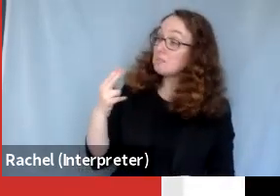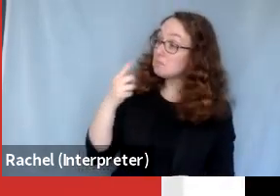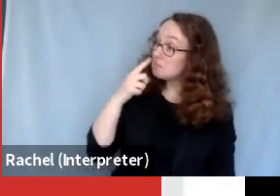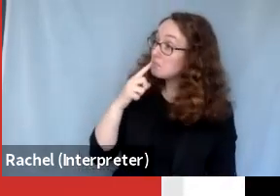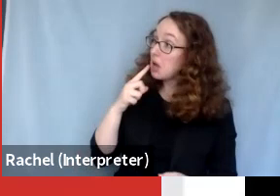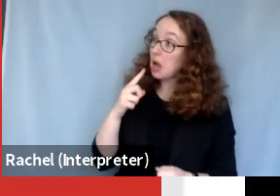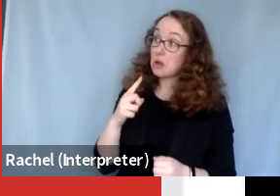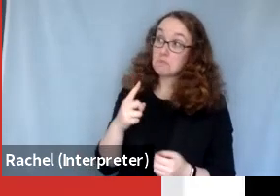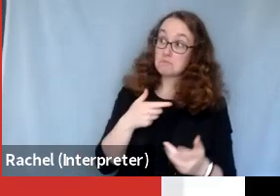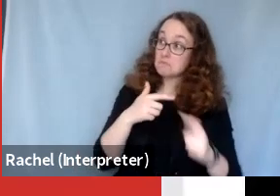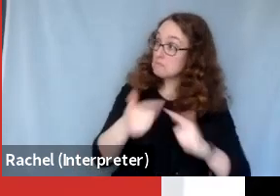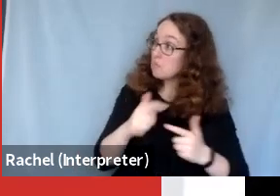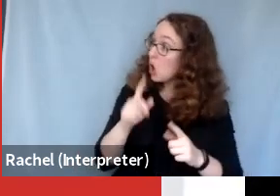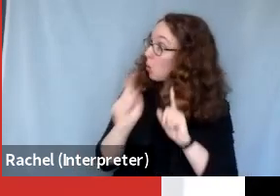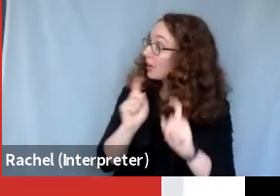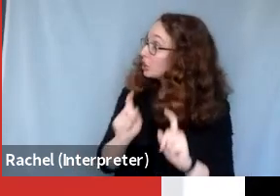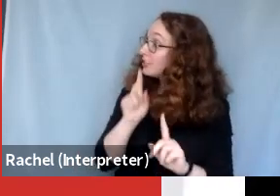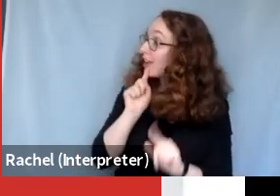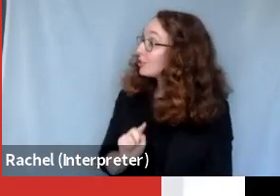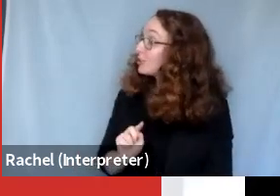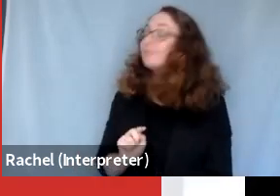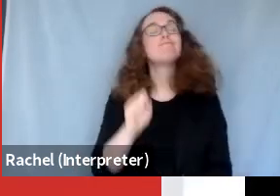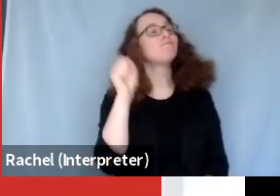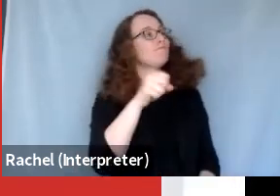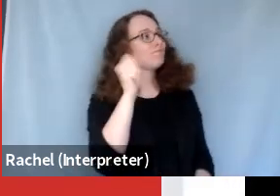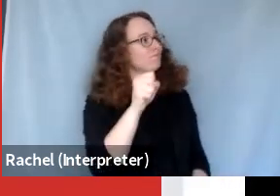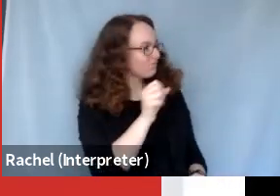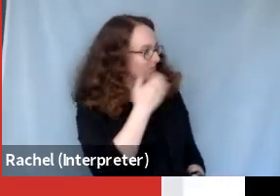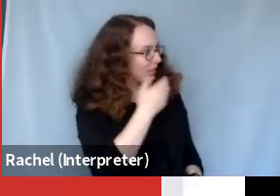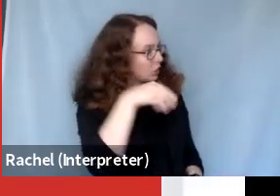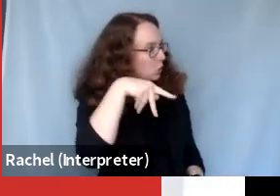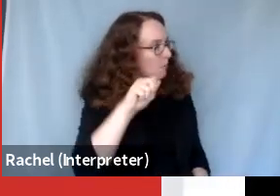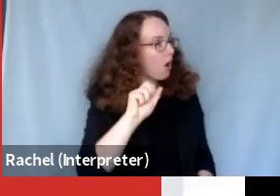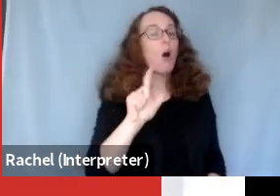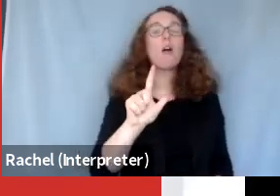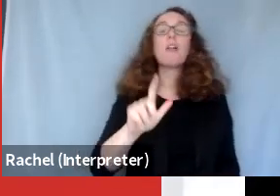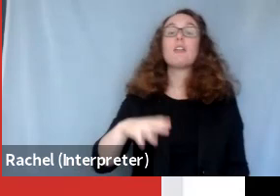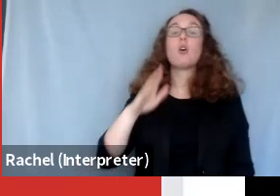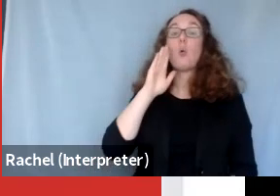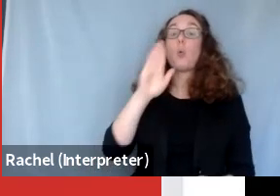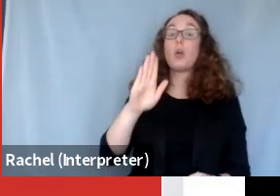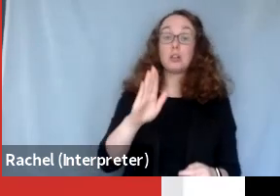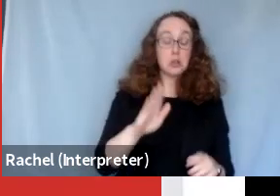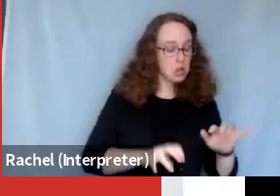Paul. So we'll go ahead and start answering some of your questions that were left in the chat, if you guys have additional questions leave them in